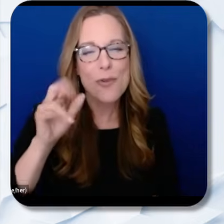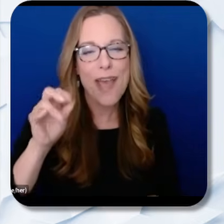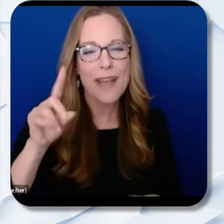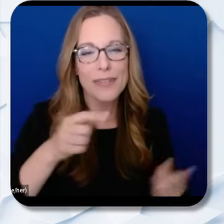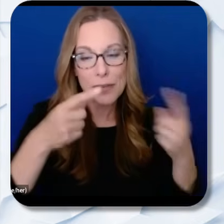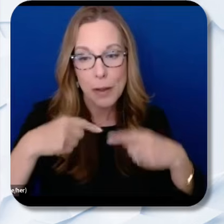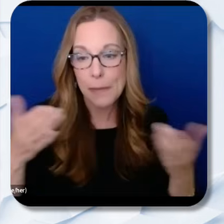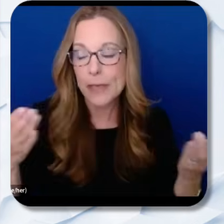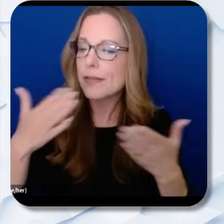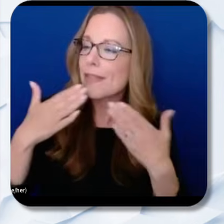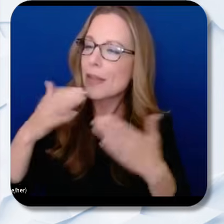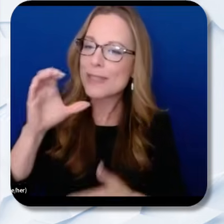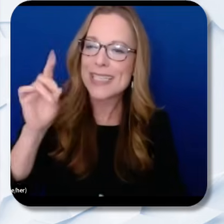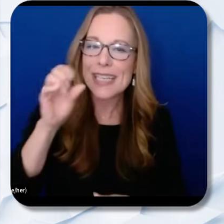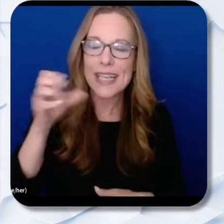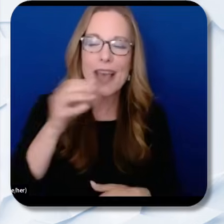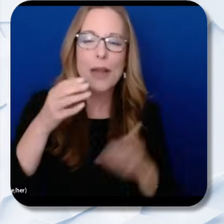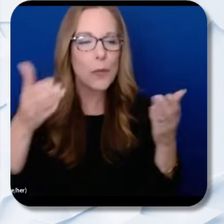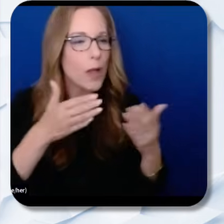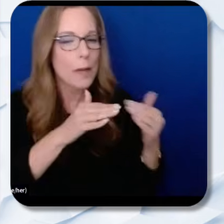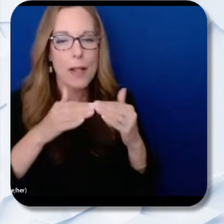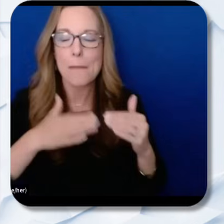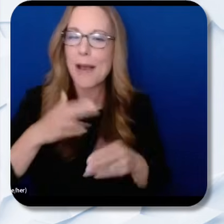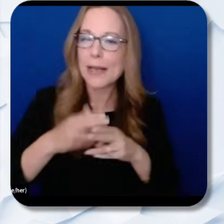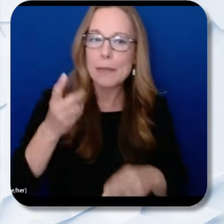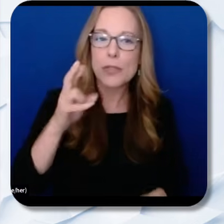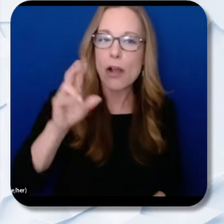And welcome, colleagues. My name is Dr. Denise Miranda, and I serve as the